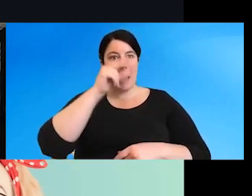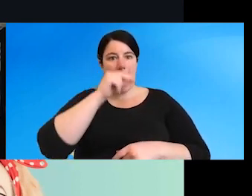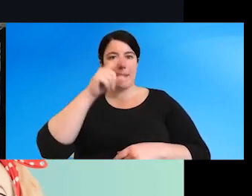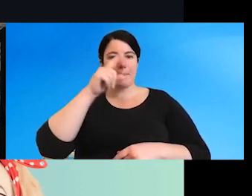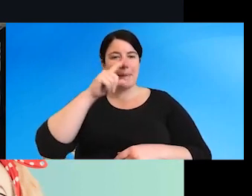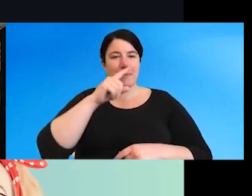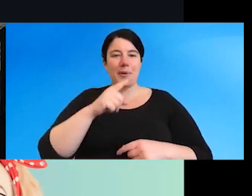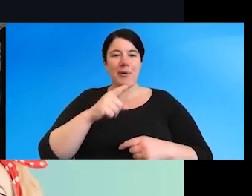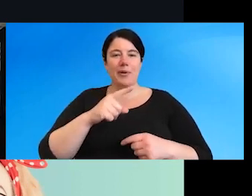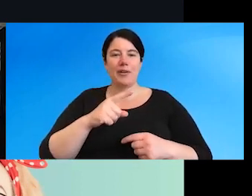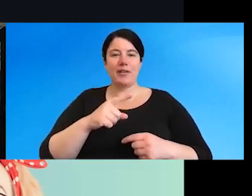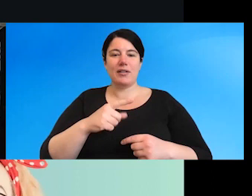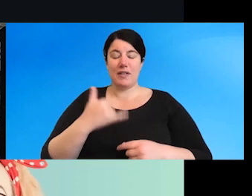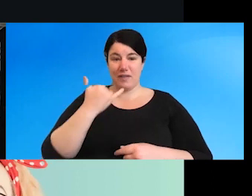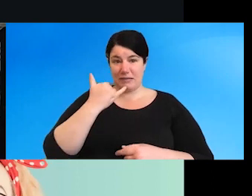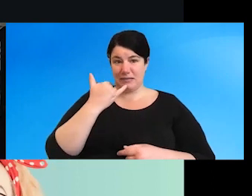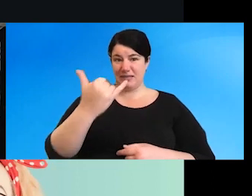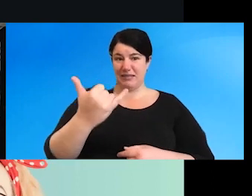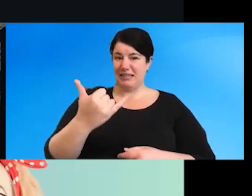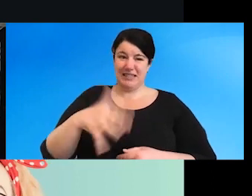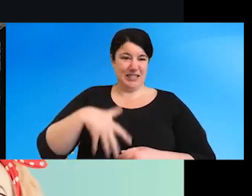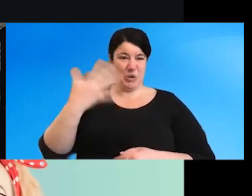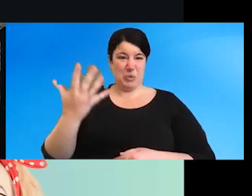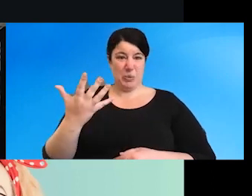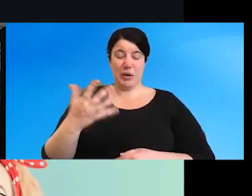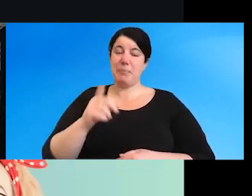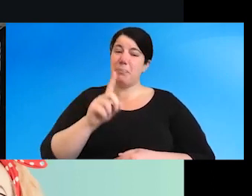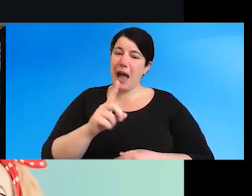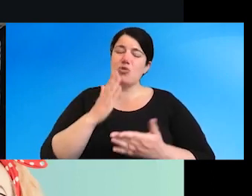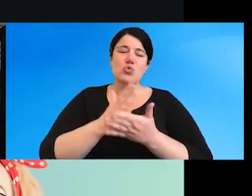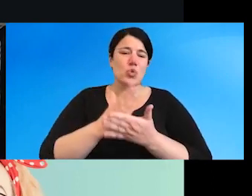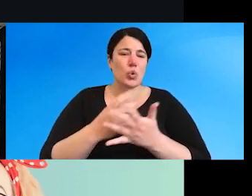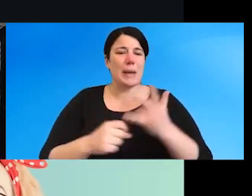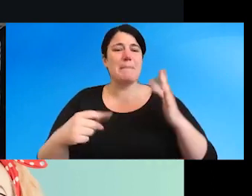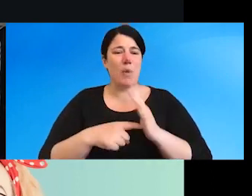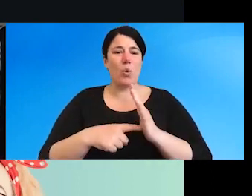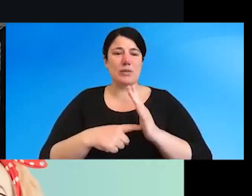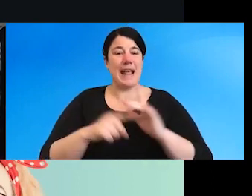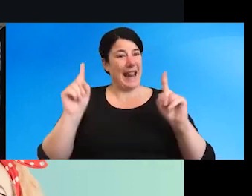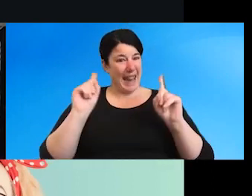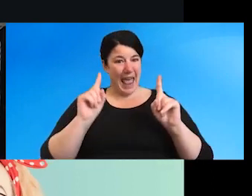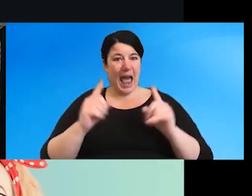very adverse to using the known, but it's such an important tool and it's more important than ever right now.